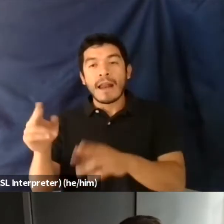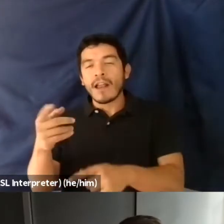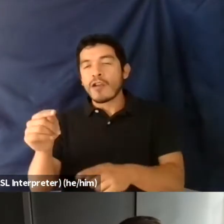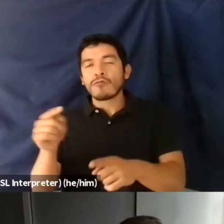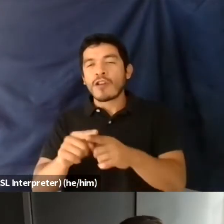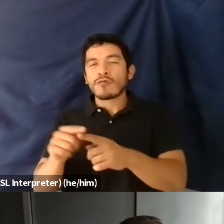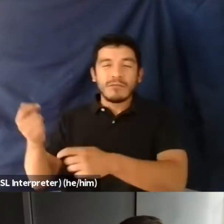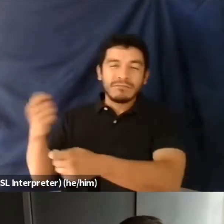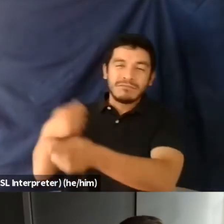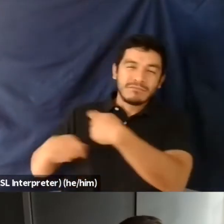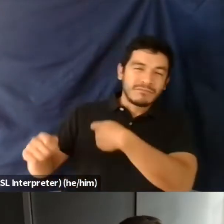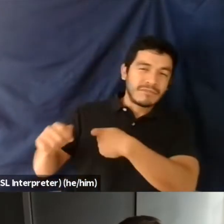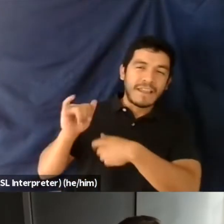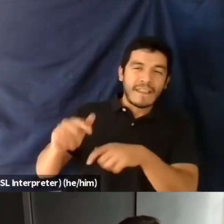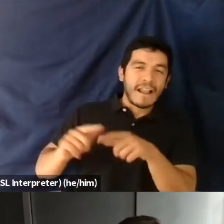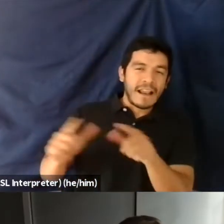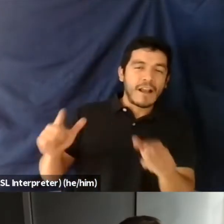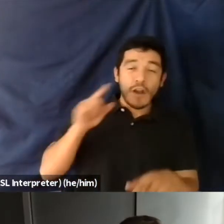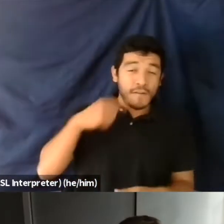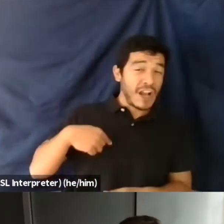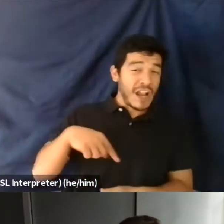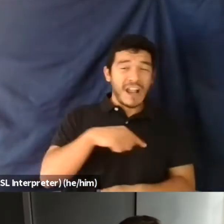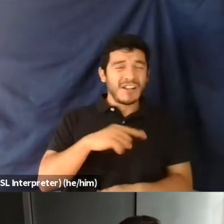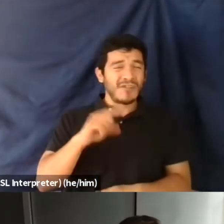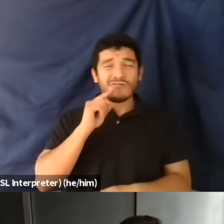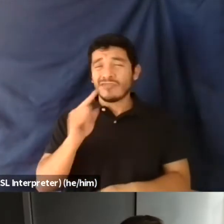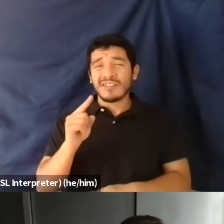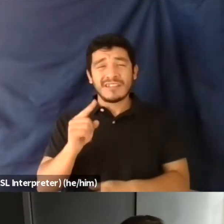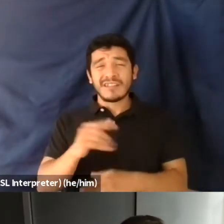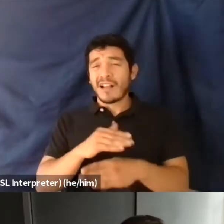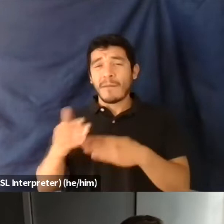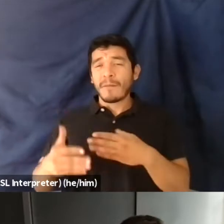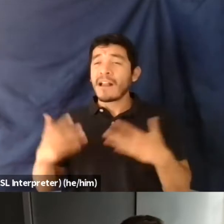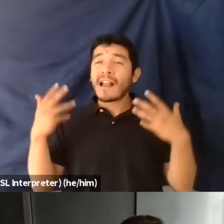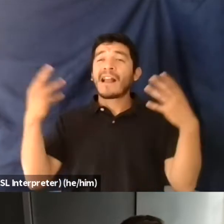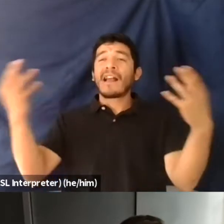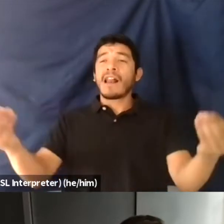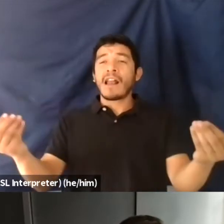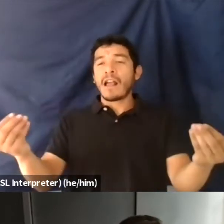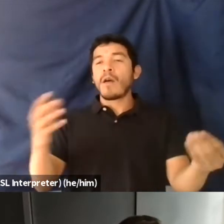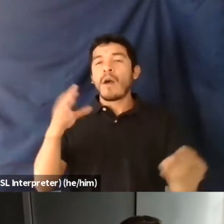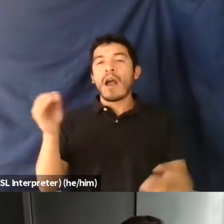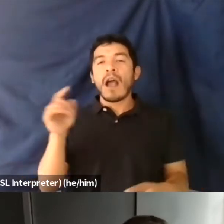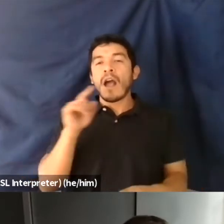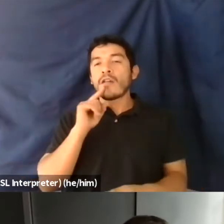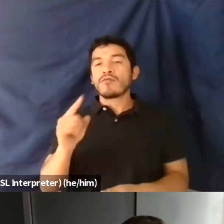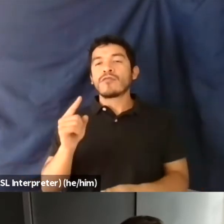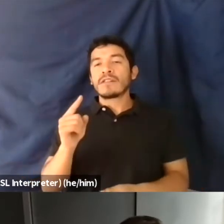And for us, it was totally like get out and land, get out and kind of Bo's sort of mythical space